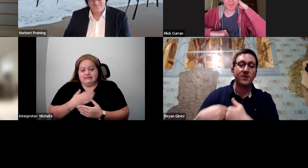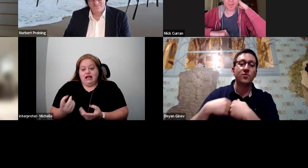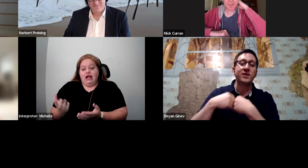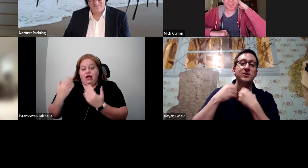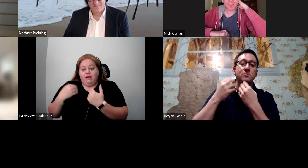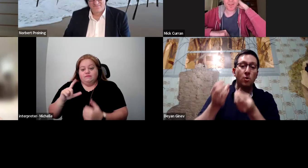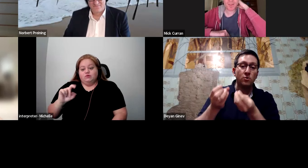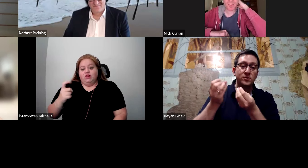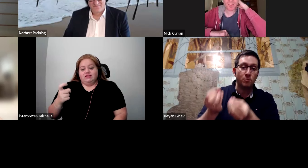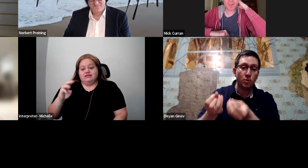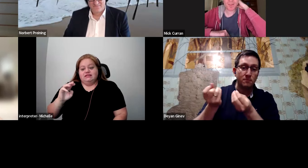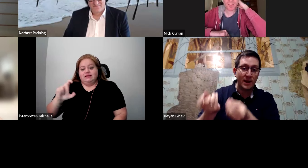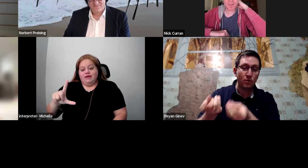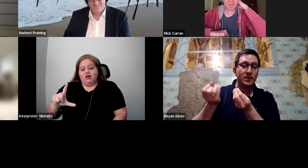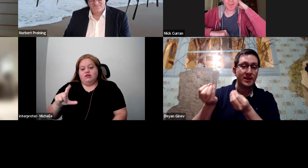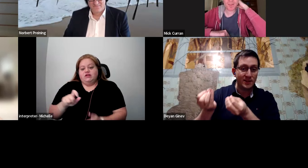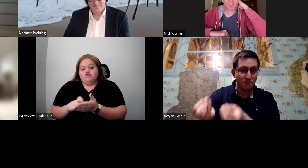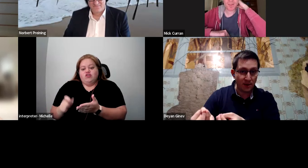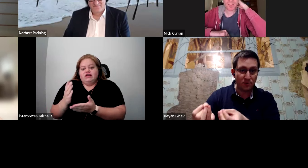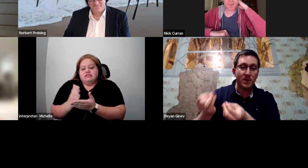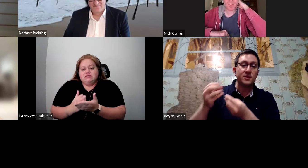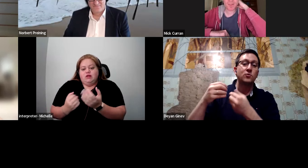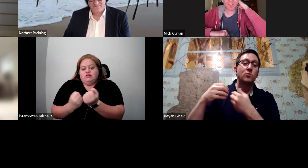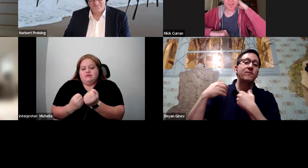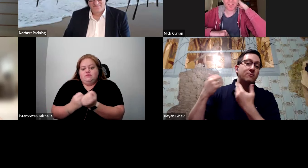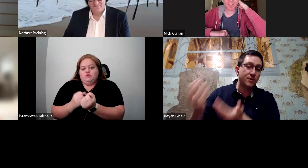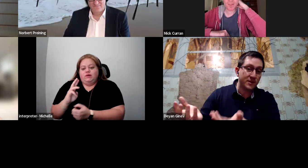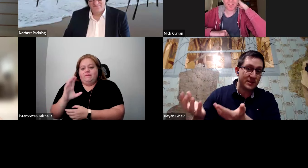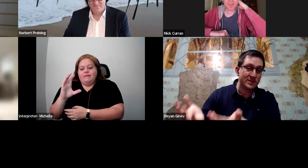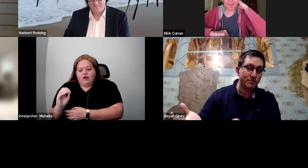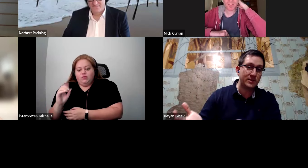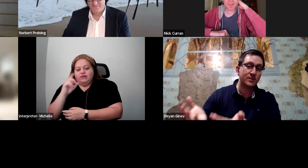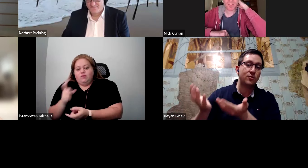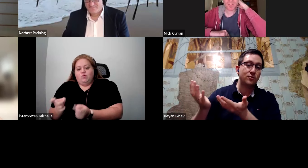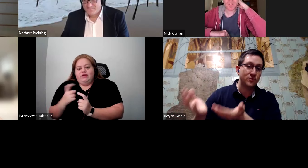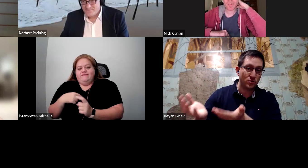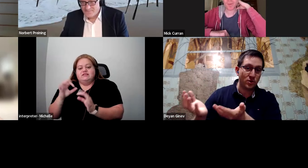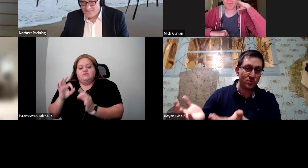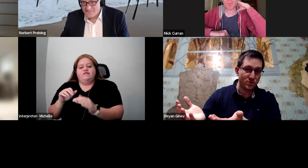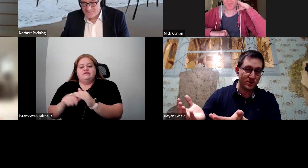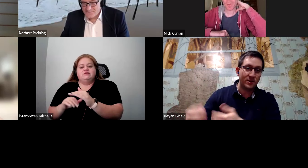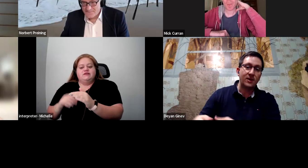and write a small support macro in LaTeXML that will provide perfect accessibility for your visual construct.